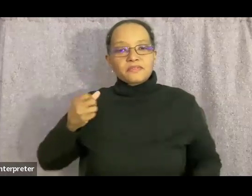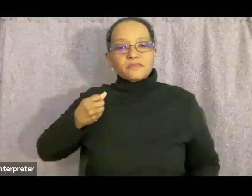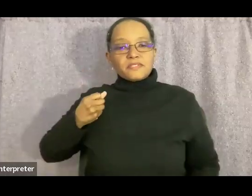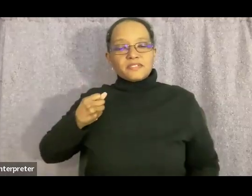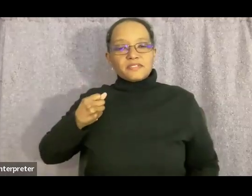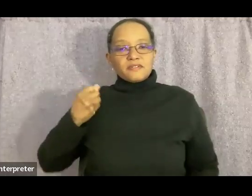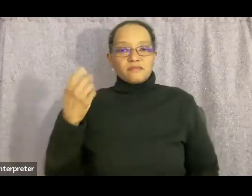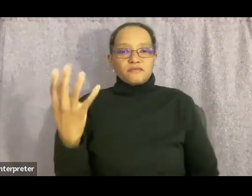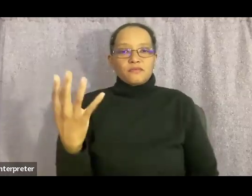That's four.